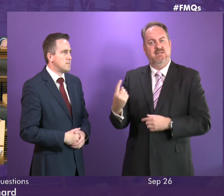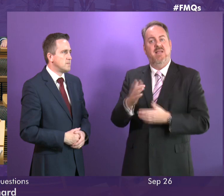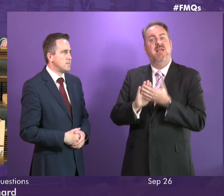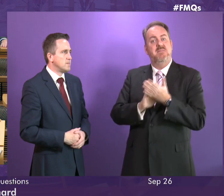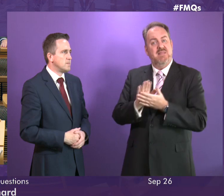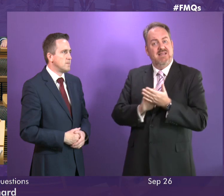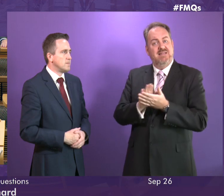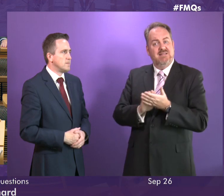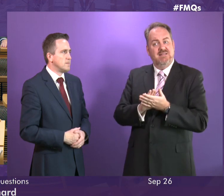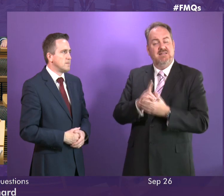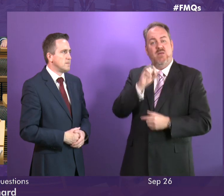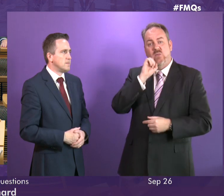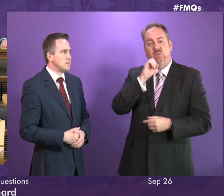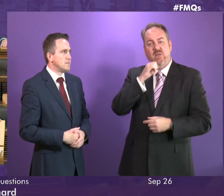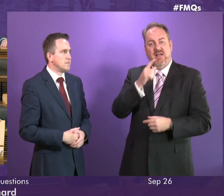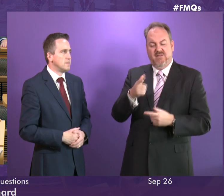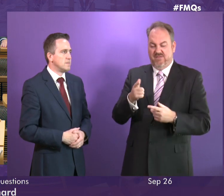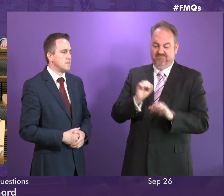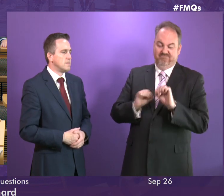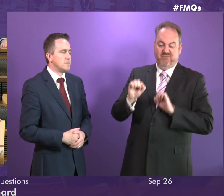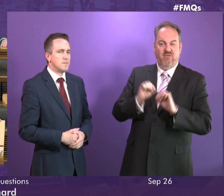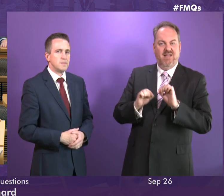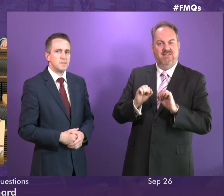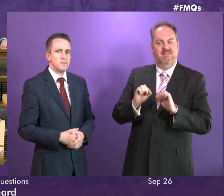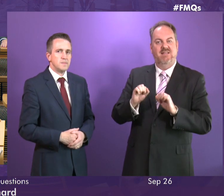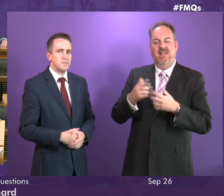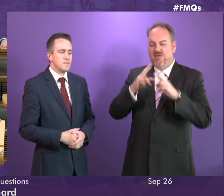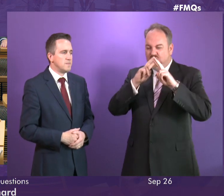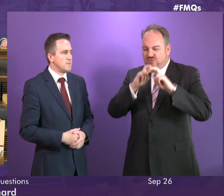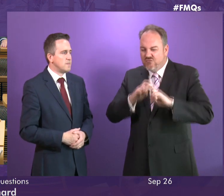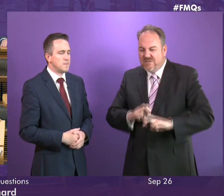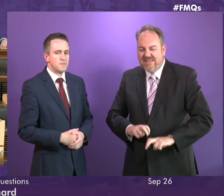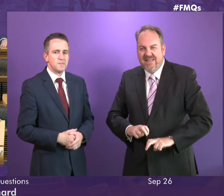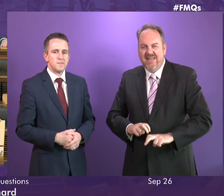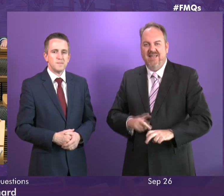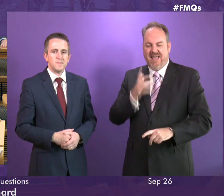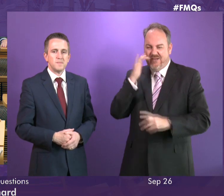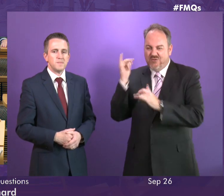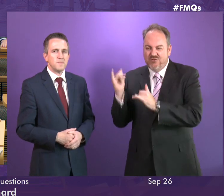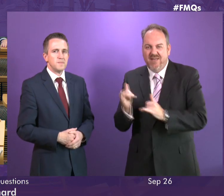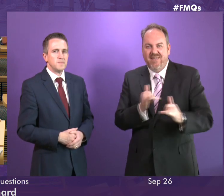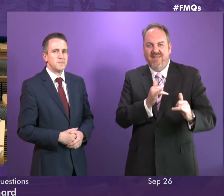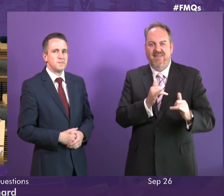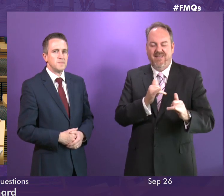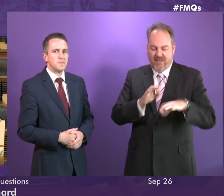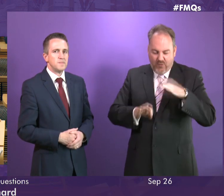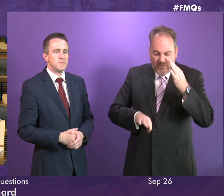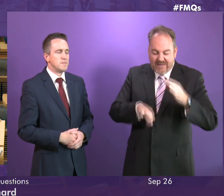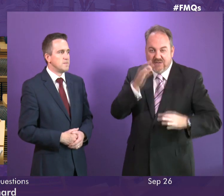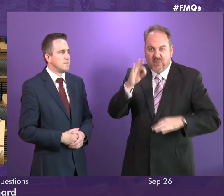“the level of scrutiny and accountability which should be applied to important questions